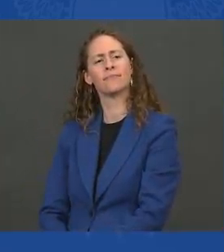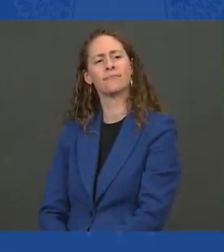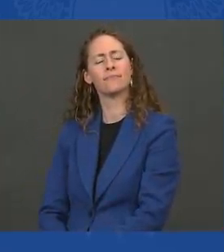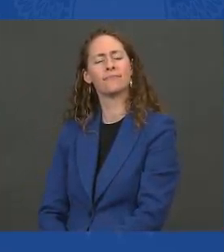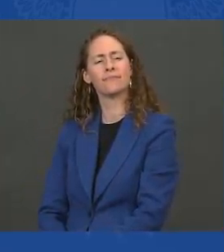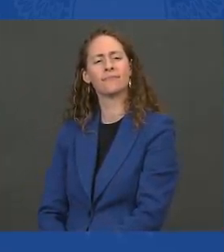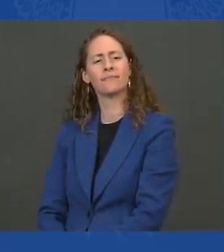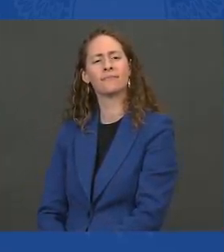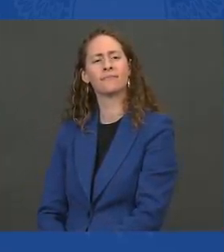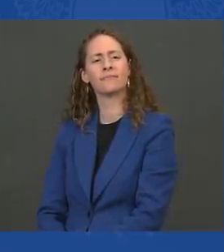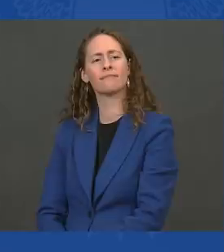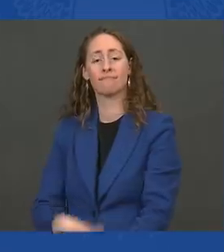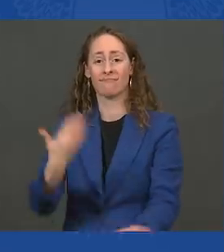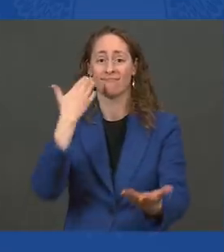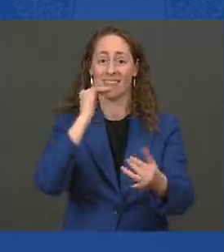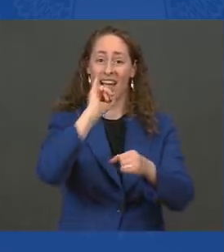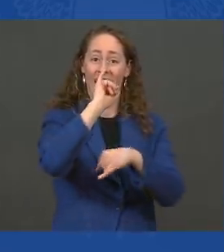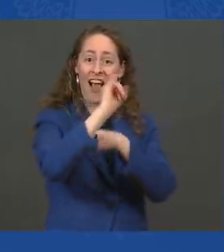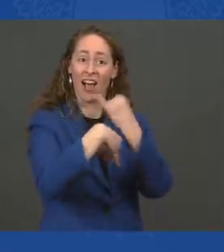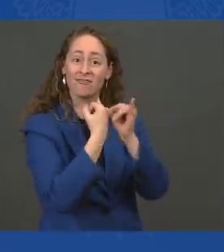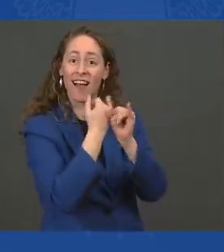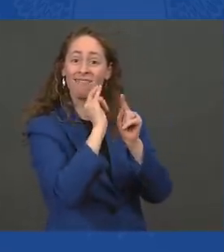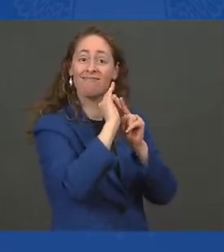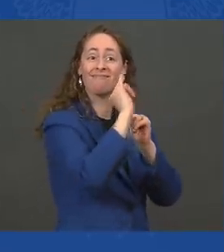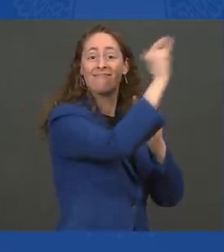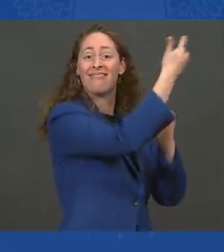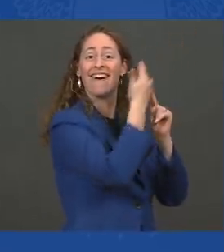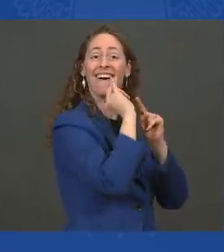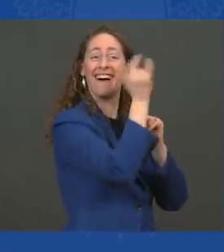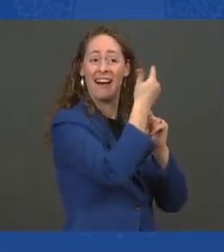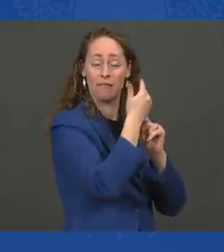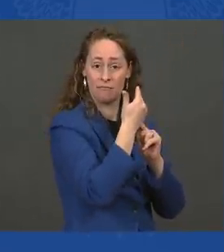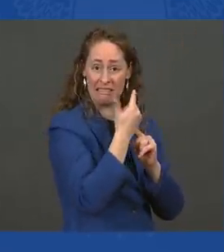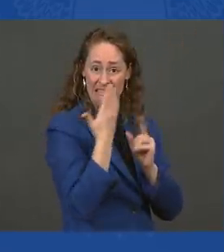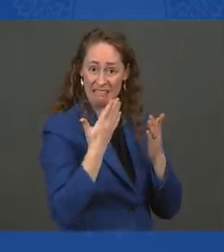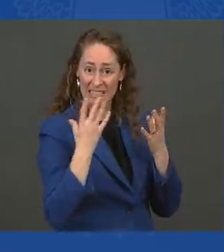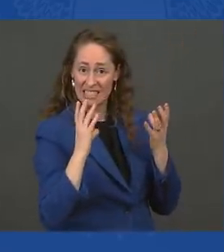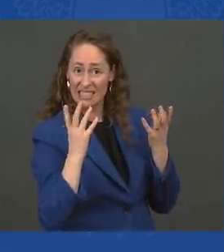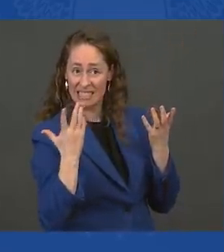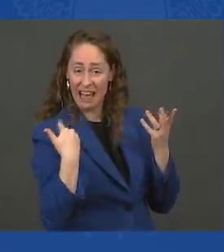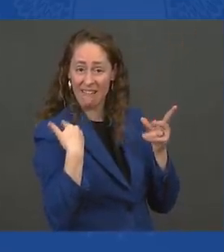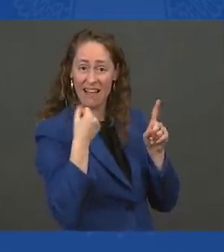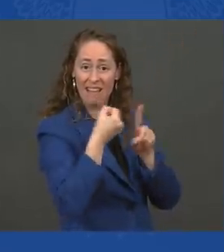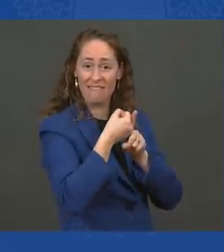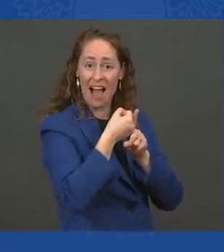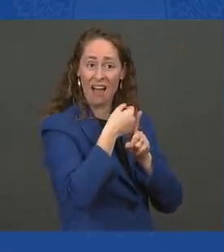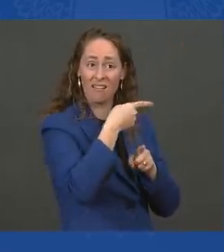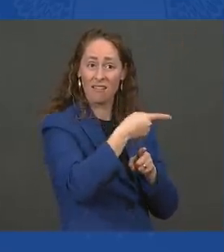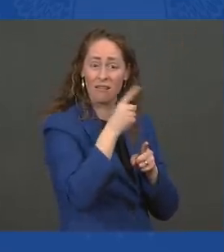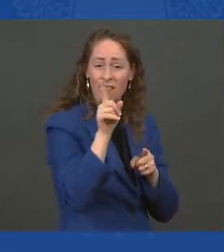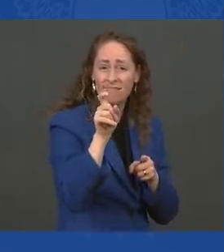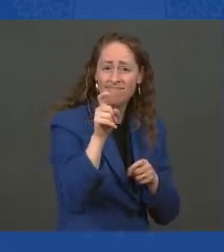if anything, internally to see if the virus -- this variant has already arrived. The President: Well, there's a lot being done.